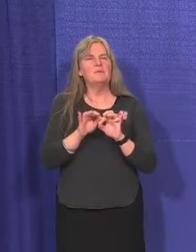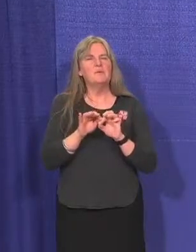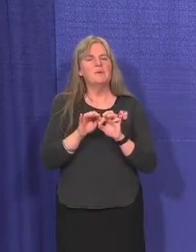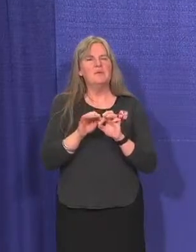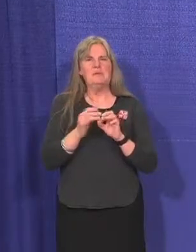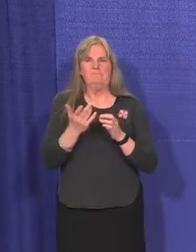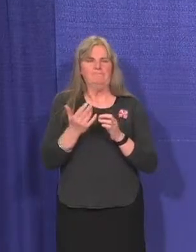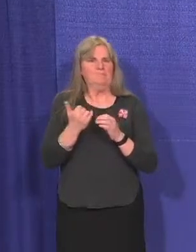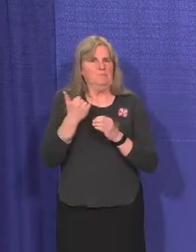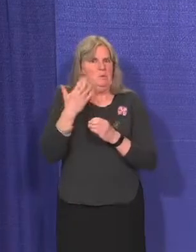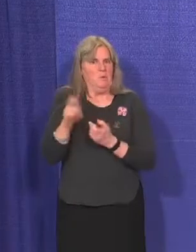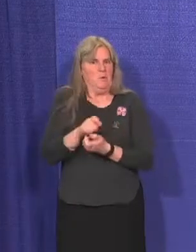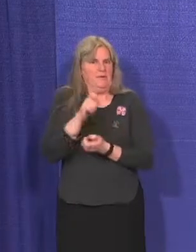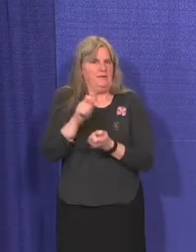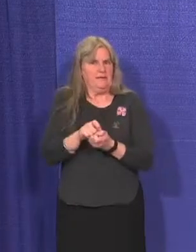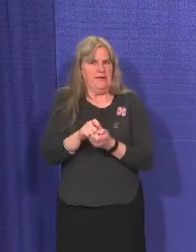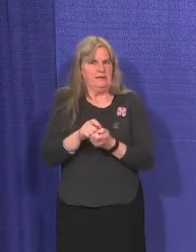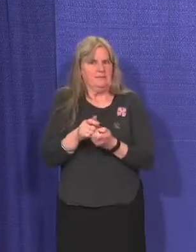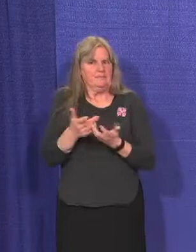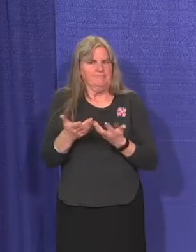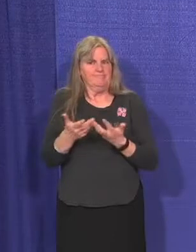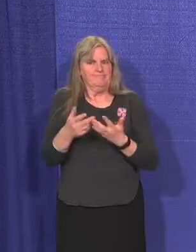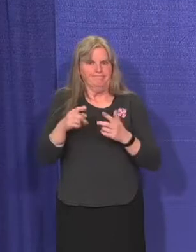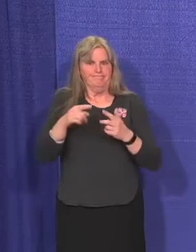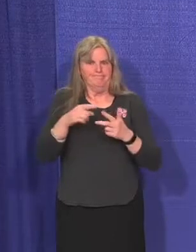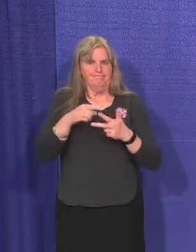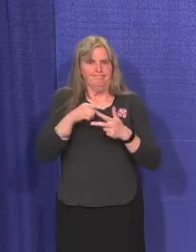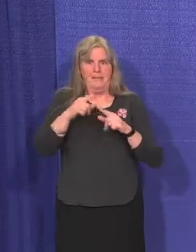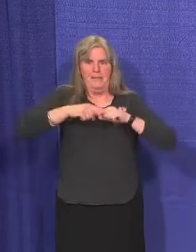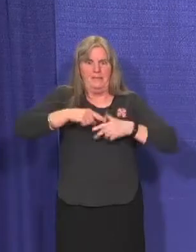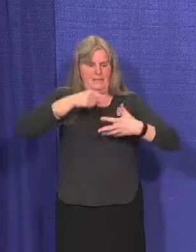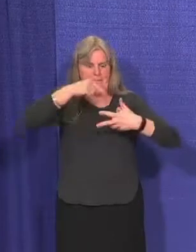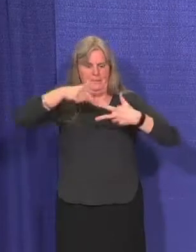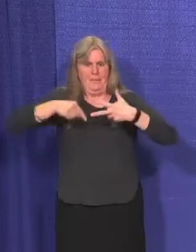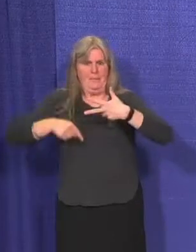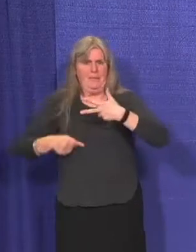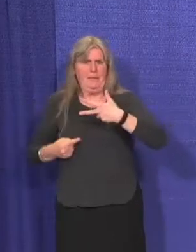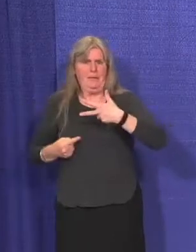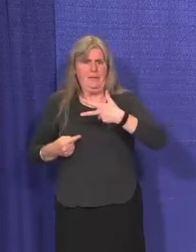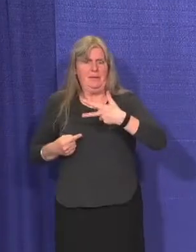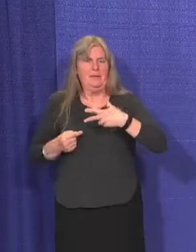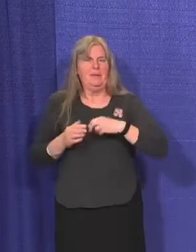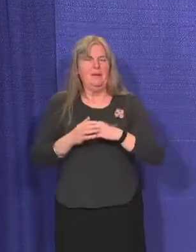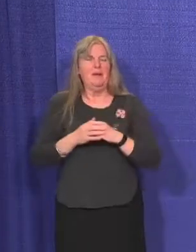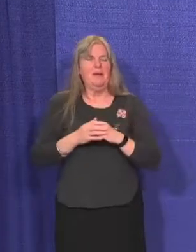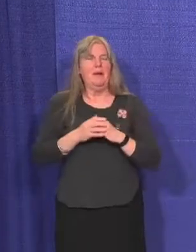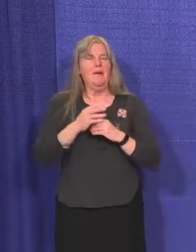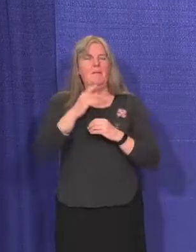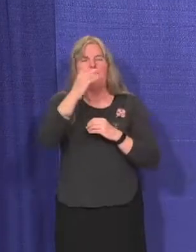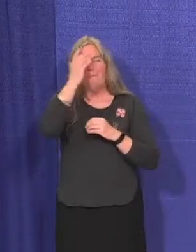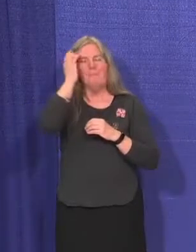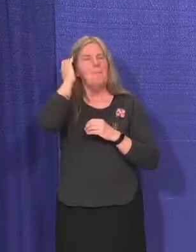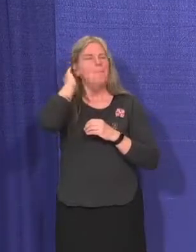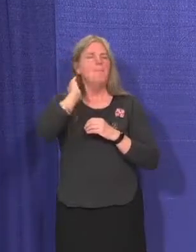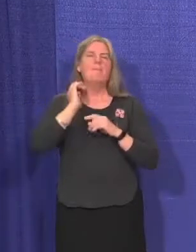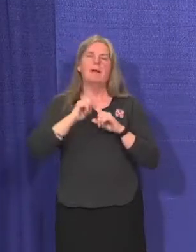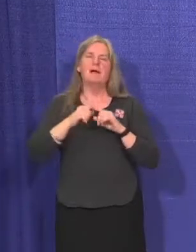well as the mix of variants we